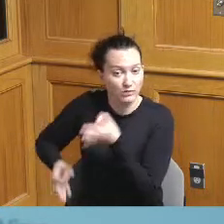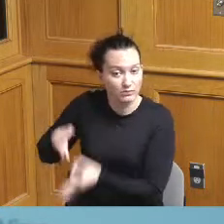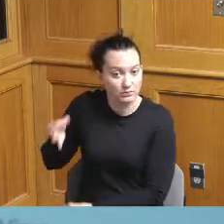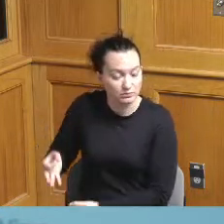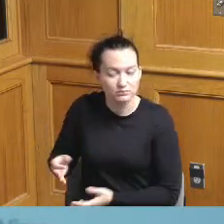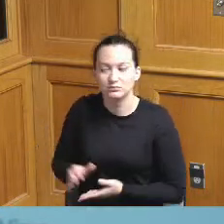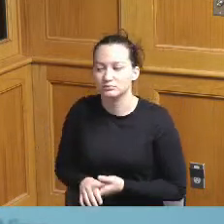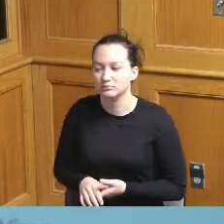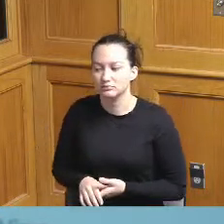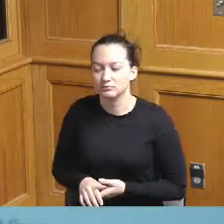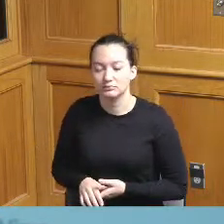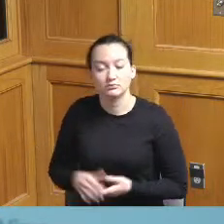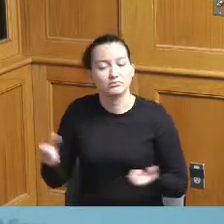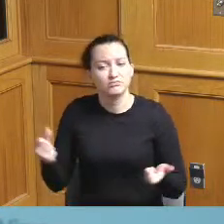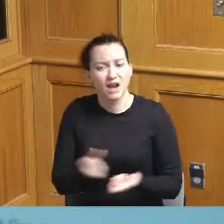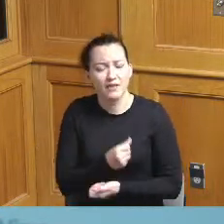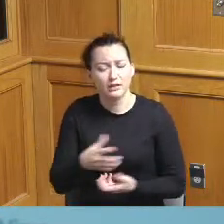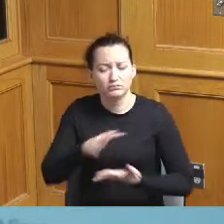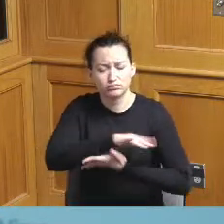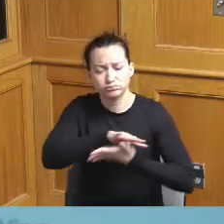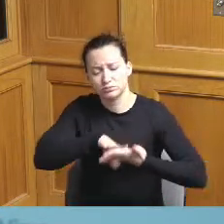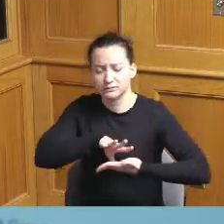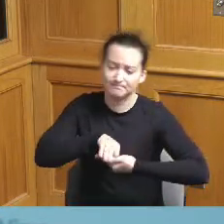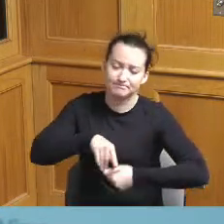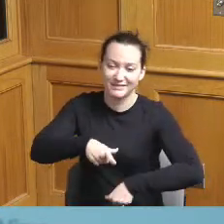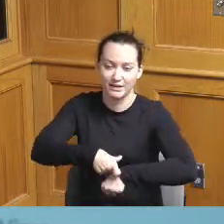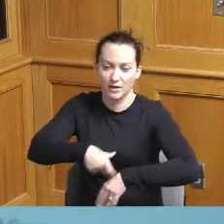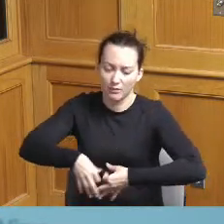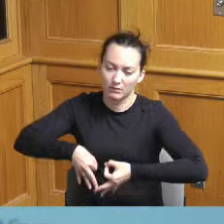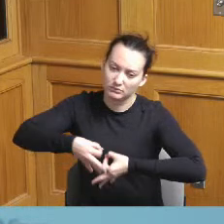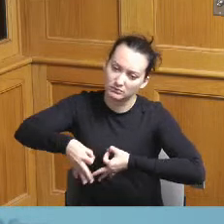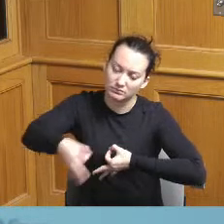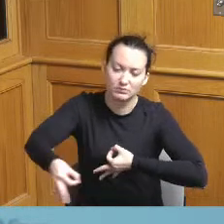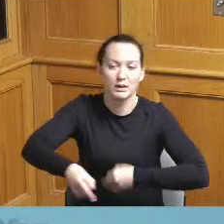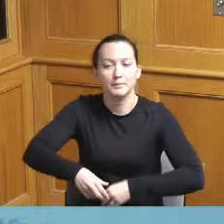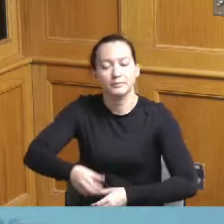so those all have lengthened the time that takes a court or a case to pass through the court